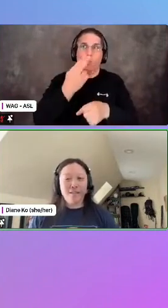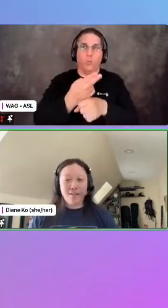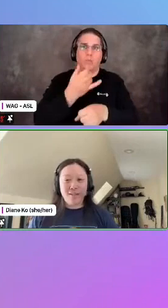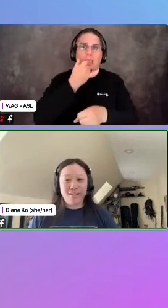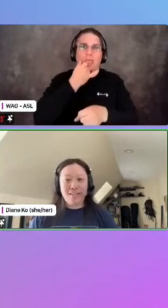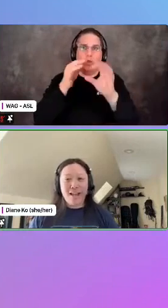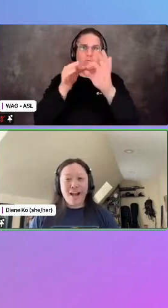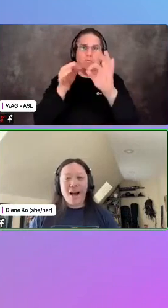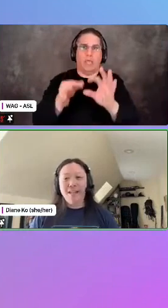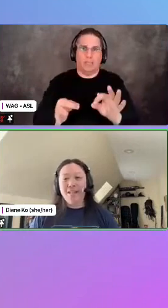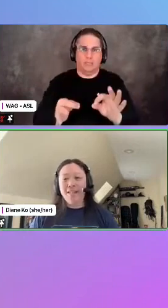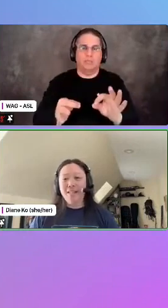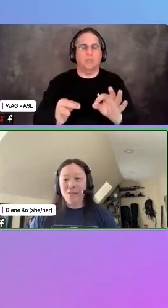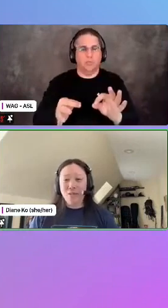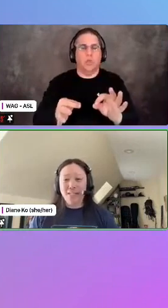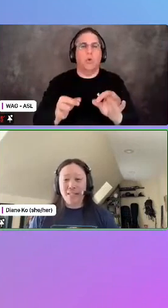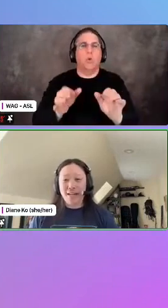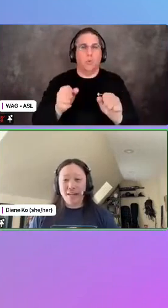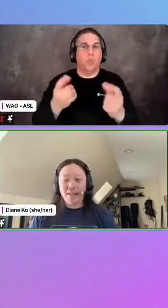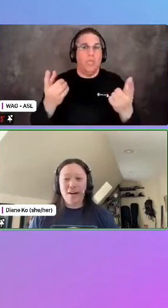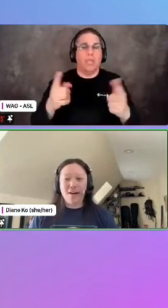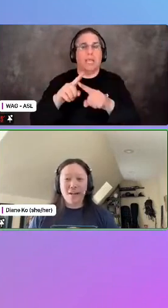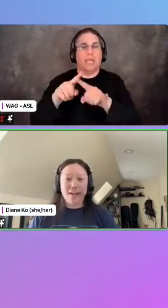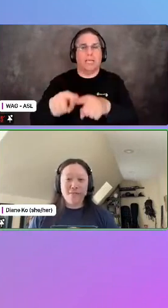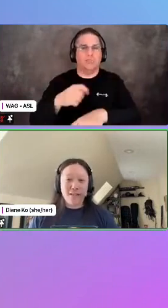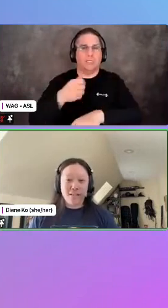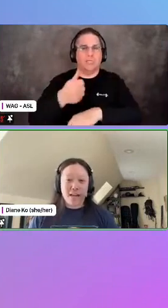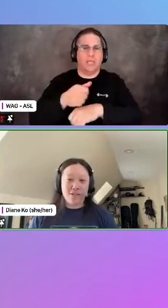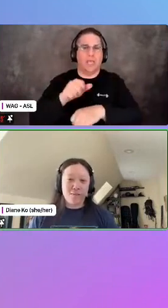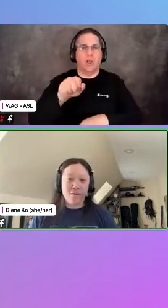object that contains the prop definitions. I'm going to